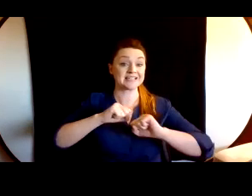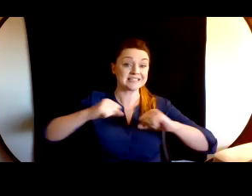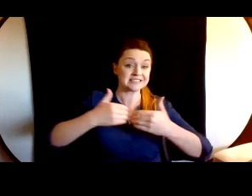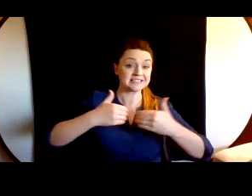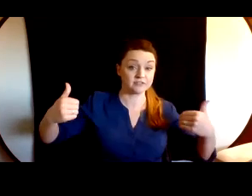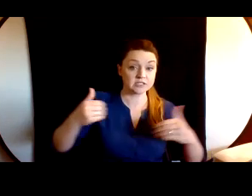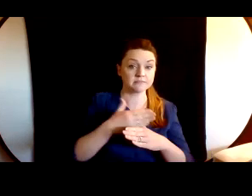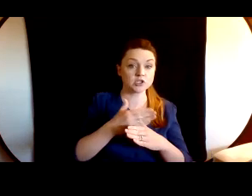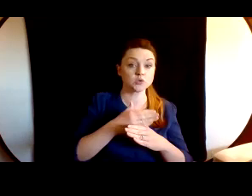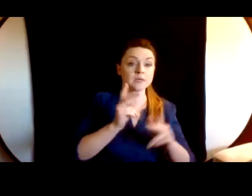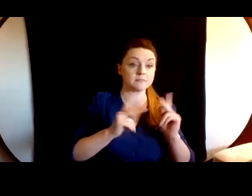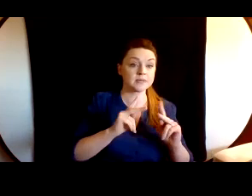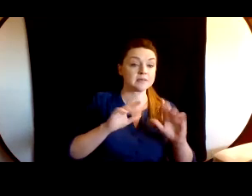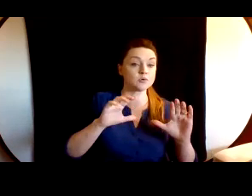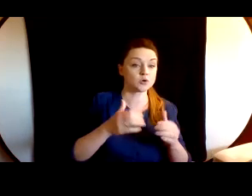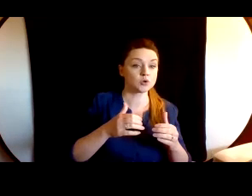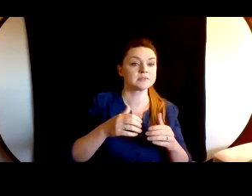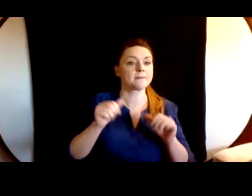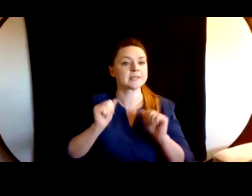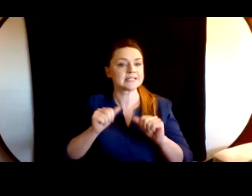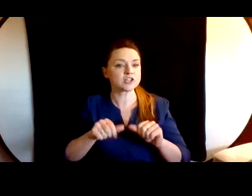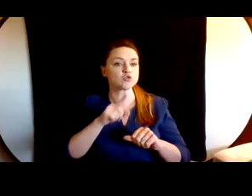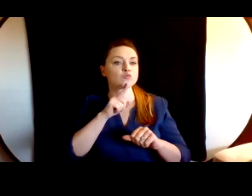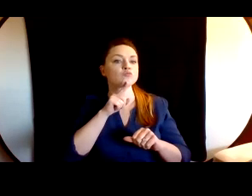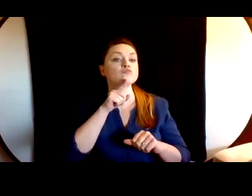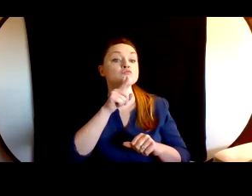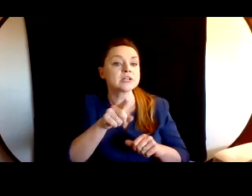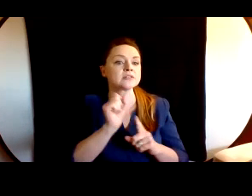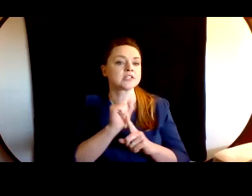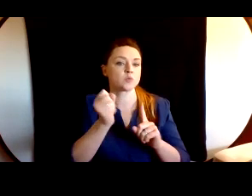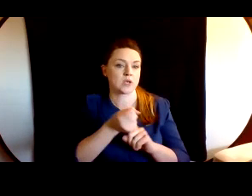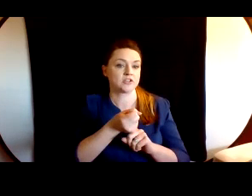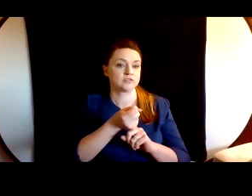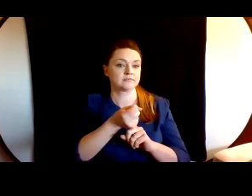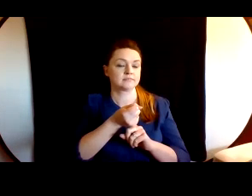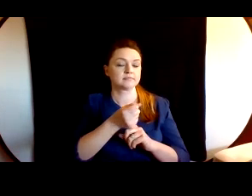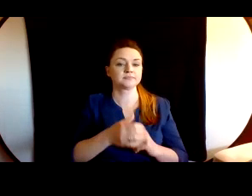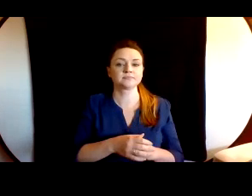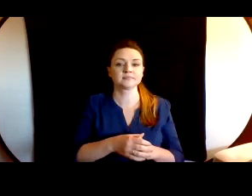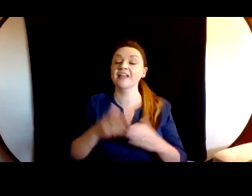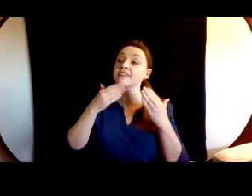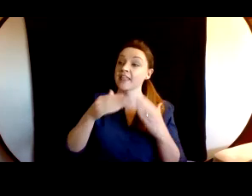I appreciate it. Straight out of Hollywood. Now I wanna connect the dots for us a little bit. So structural violence